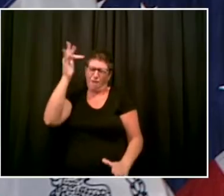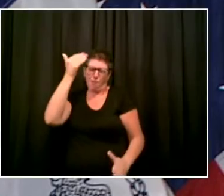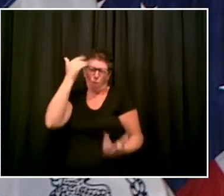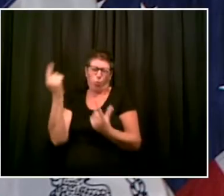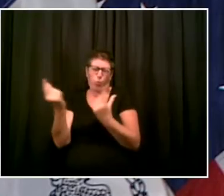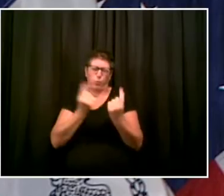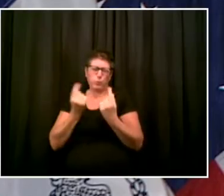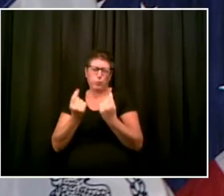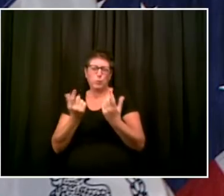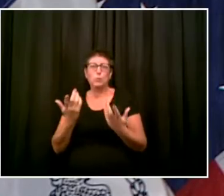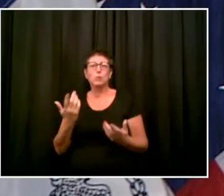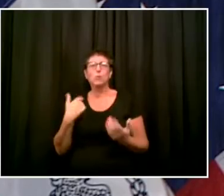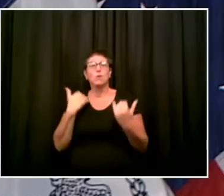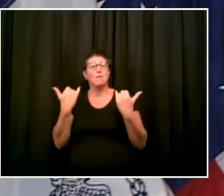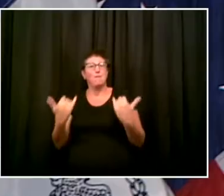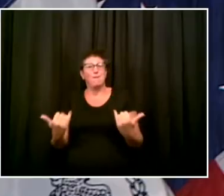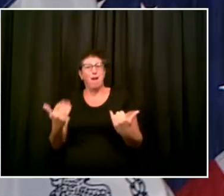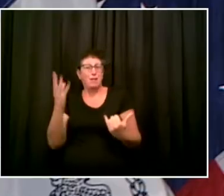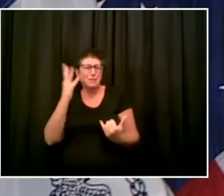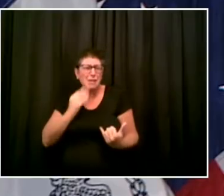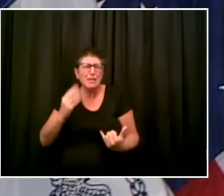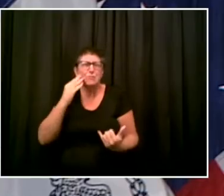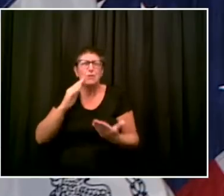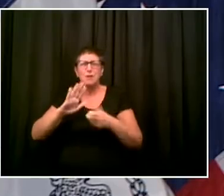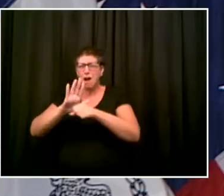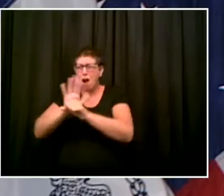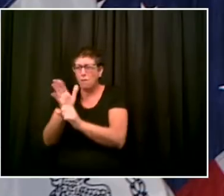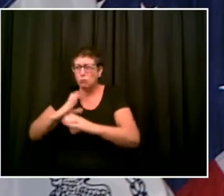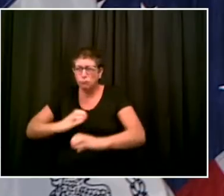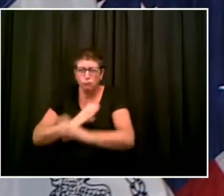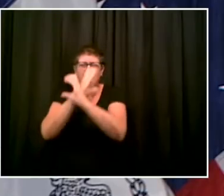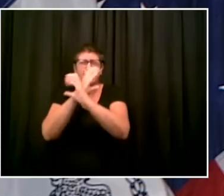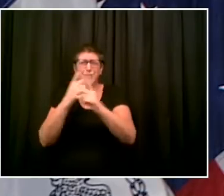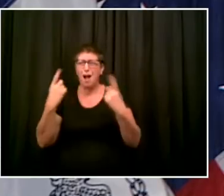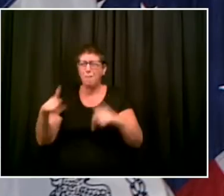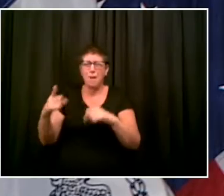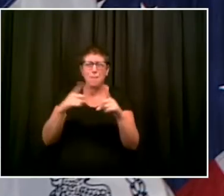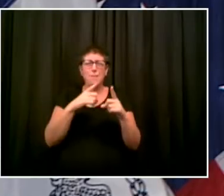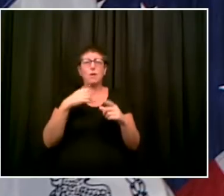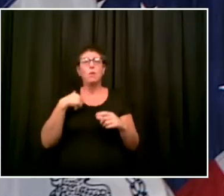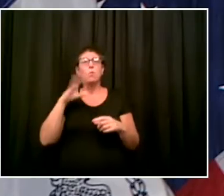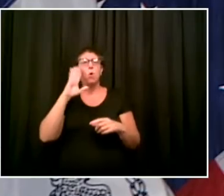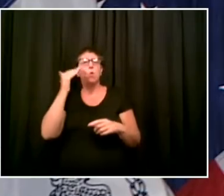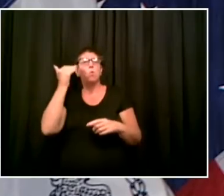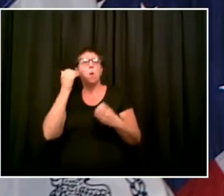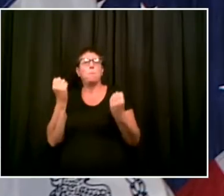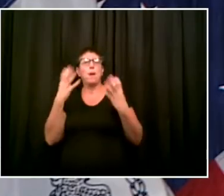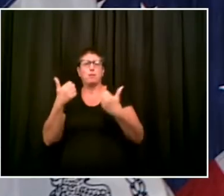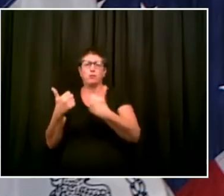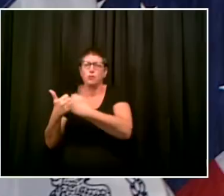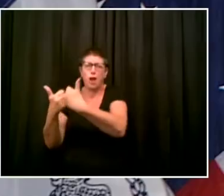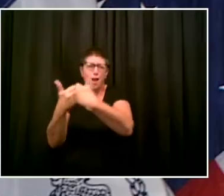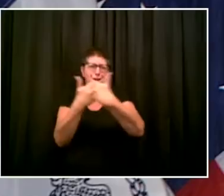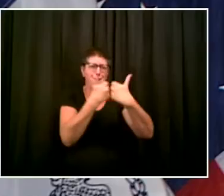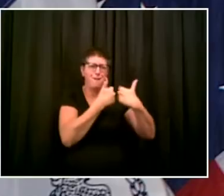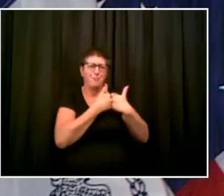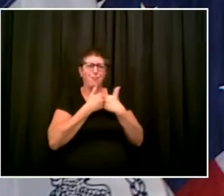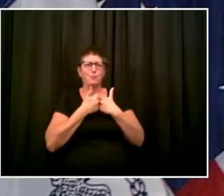THEM.